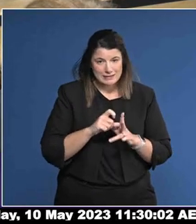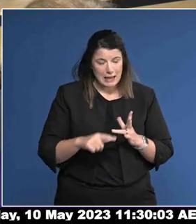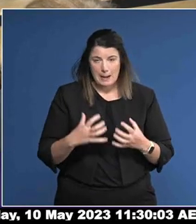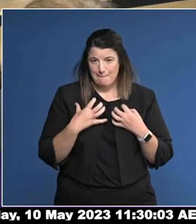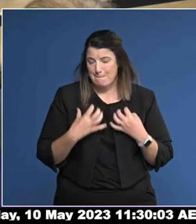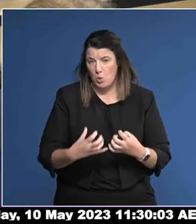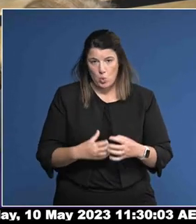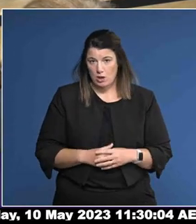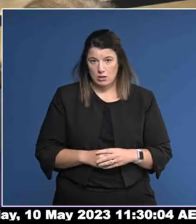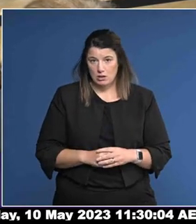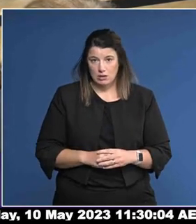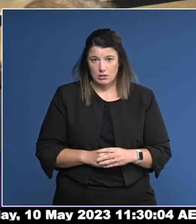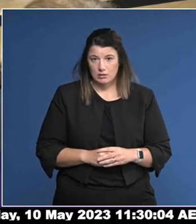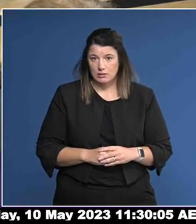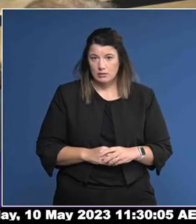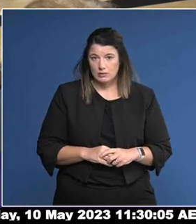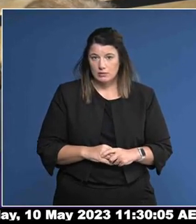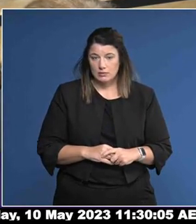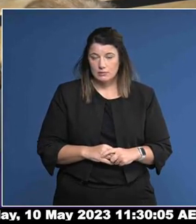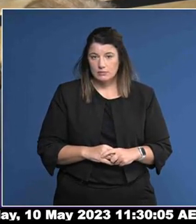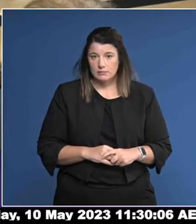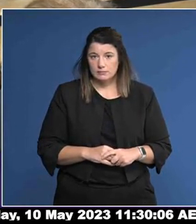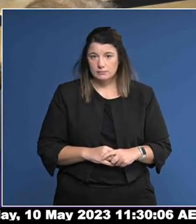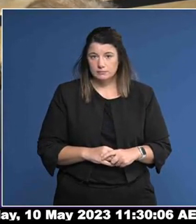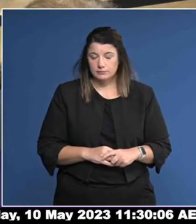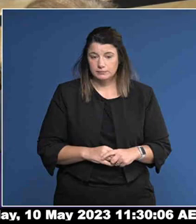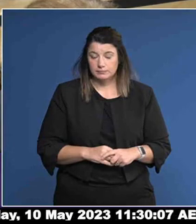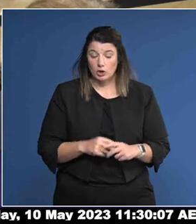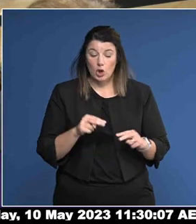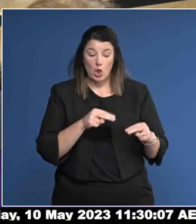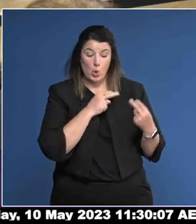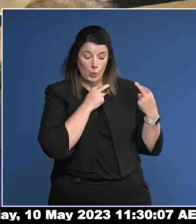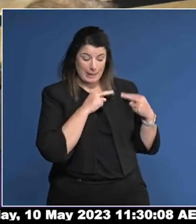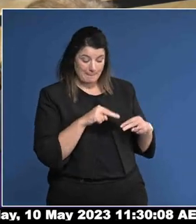In looking back, yes, we should have done more.